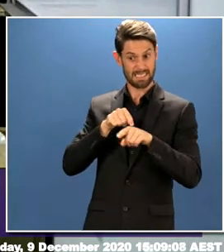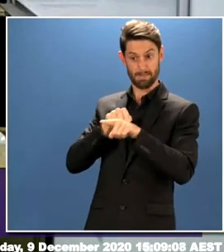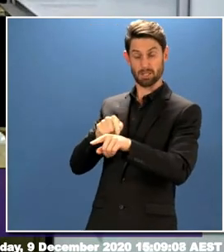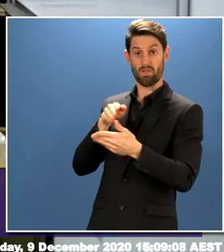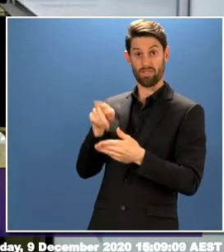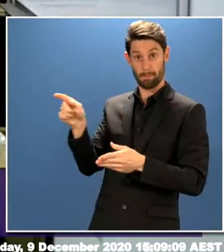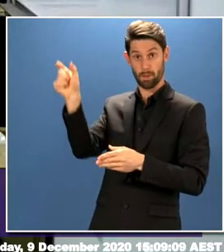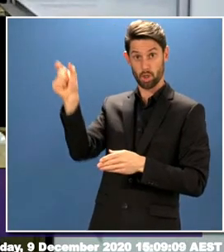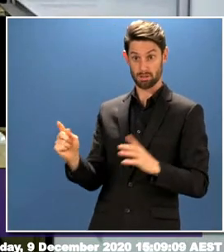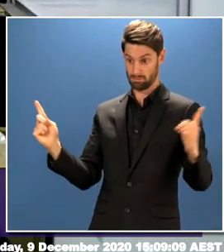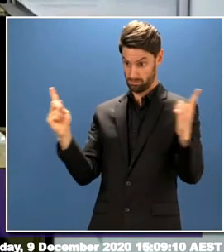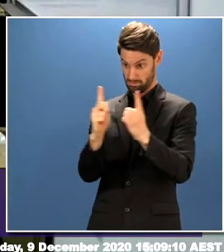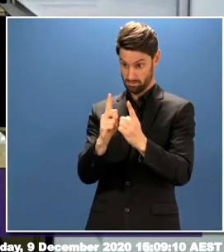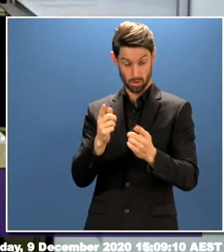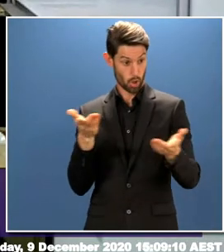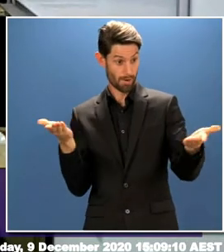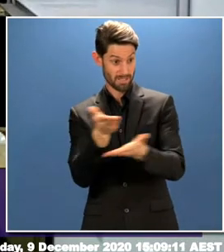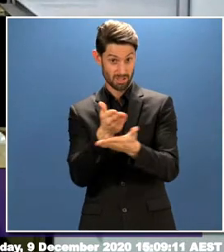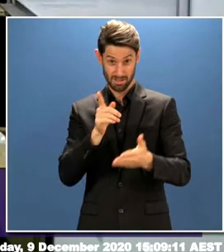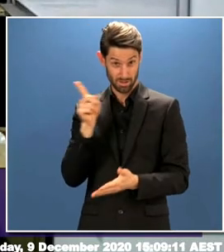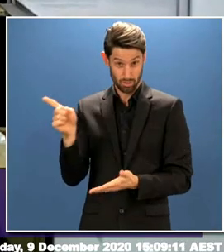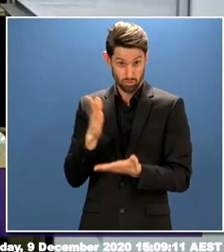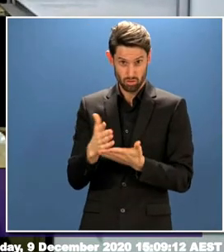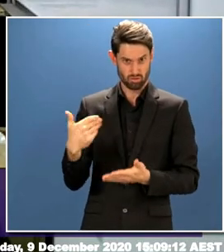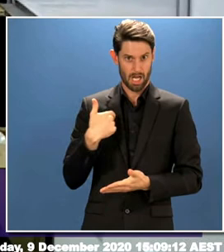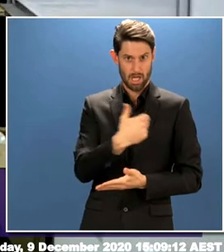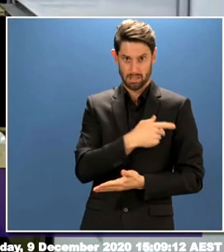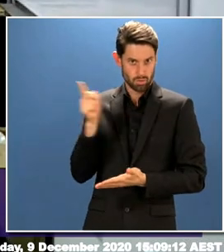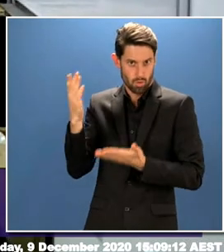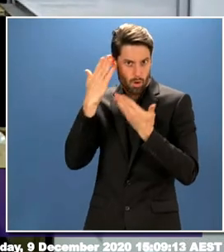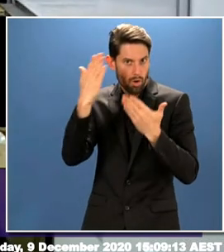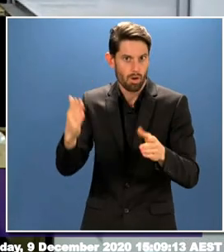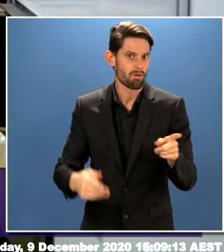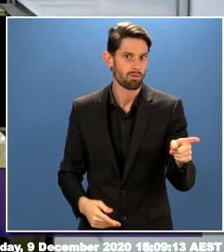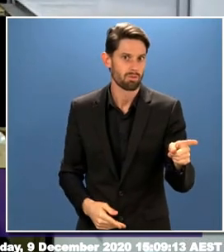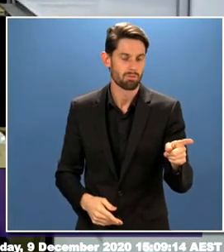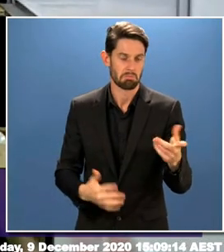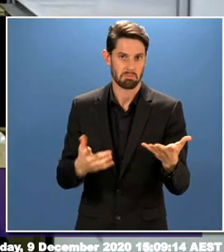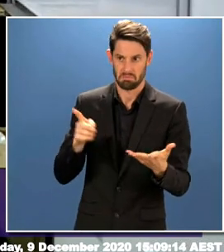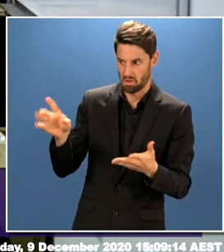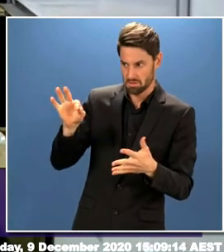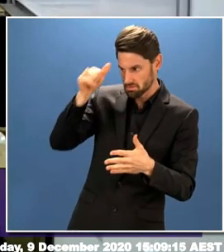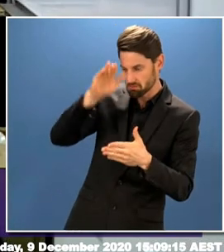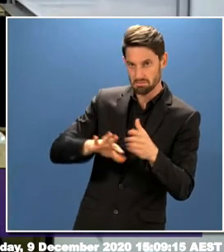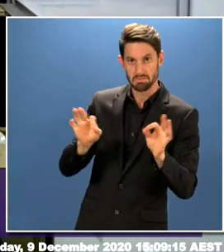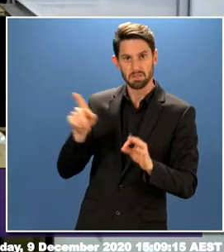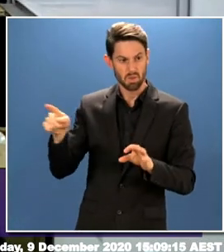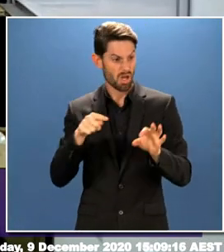you have with someone who don't know you at all, who, you know, are asking some weird questions,